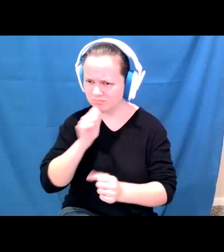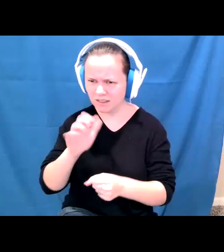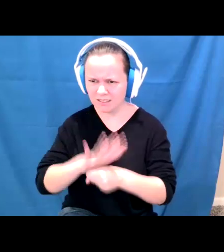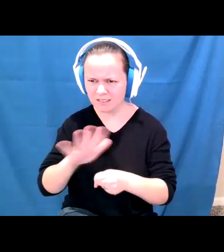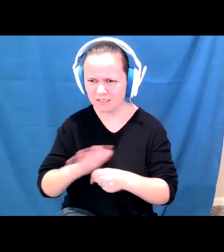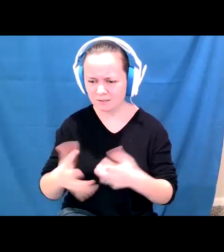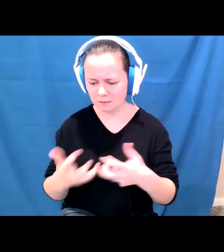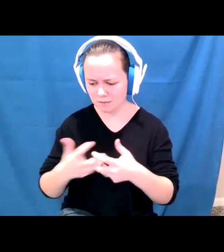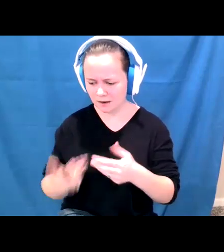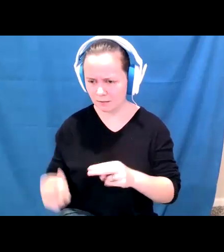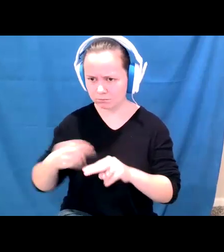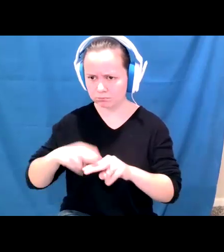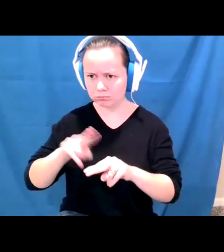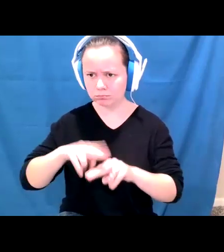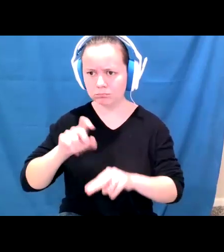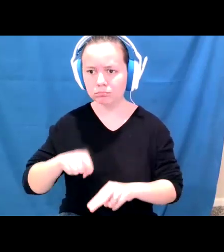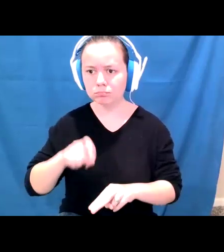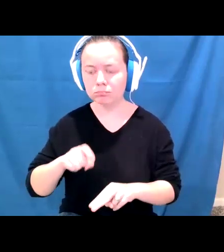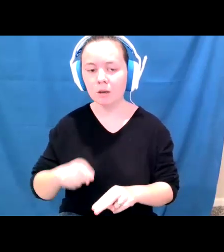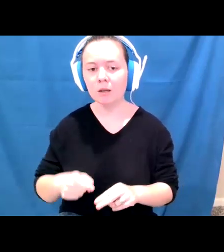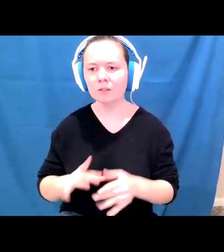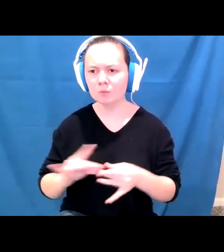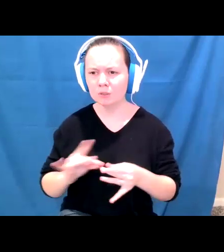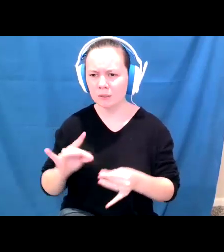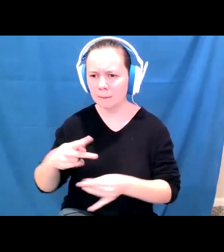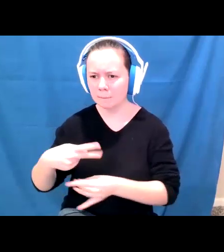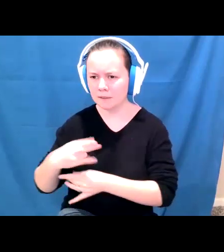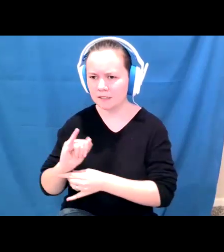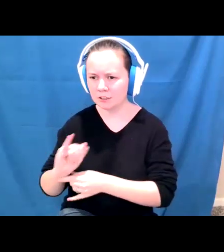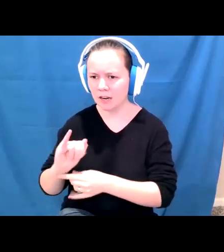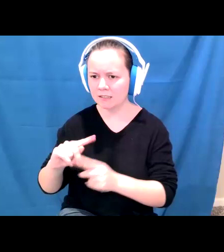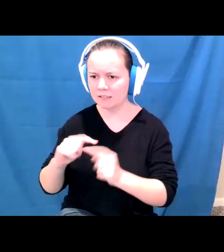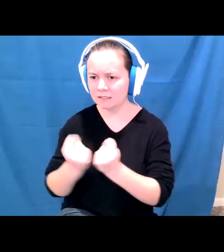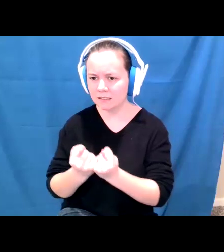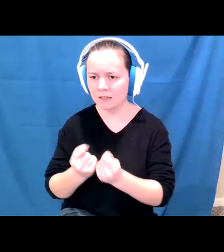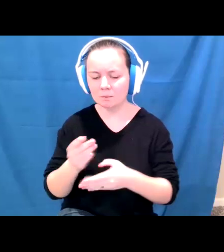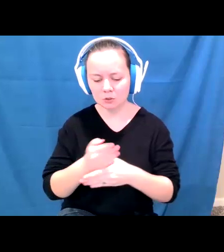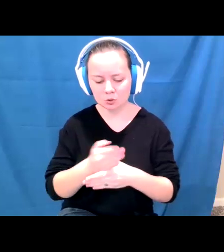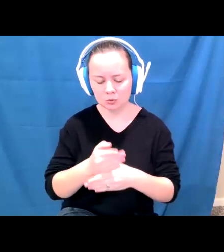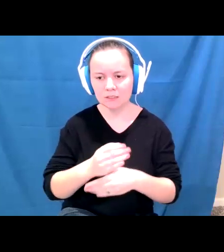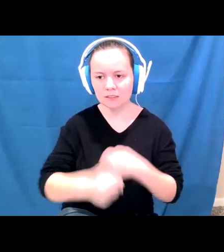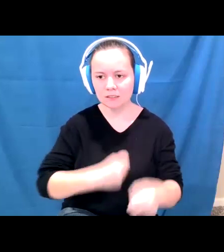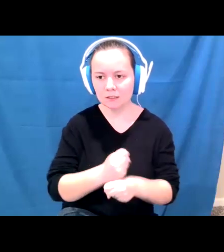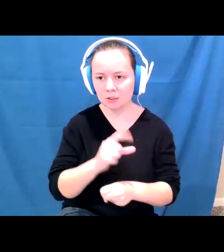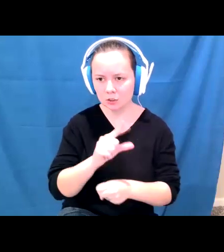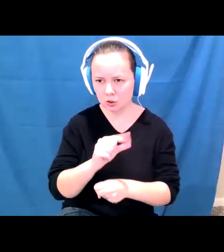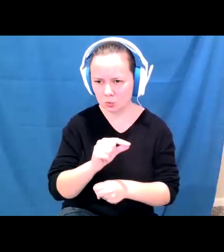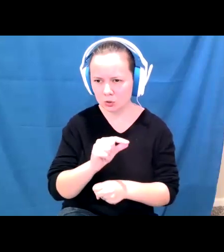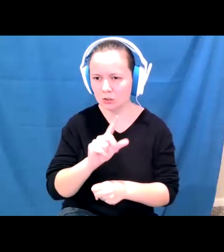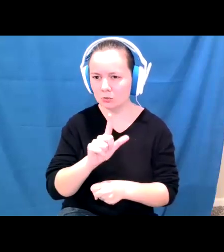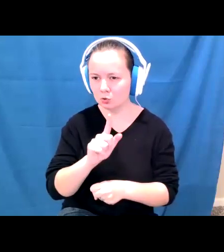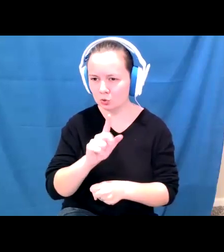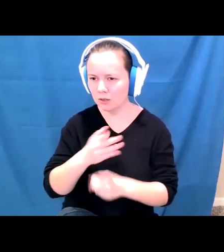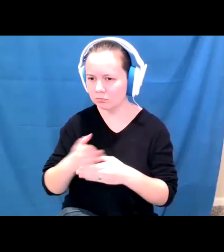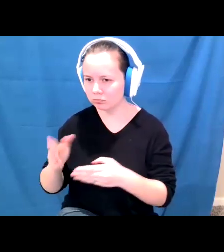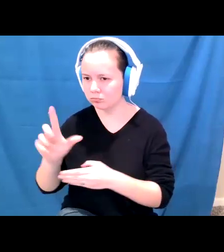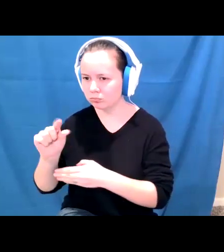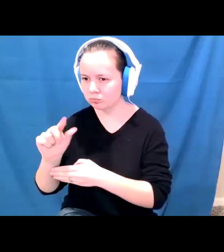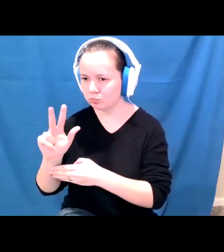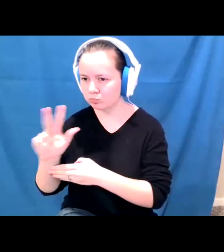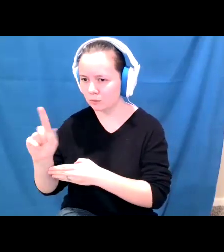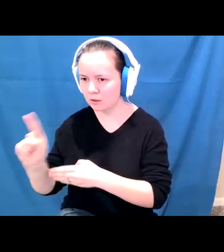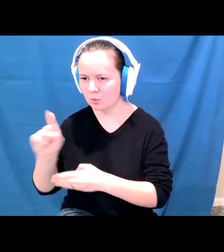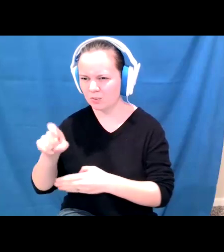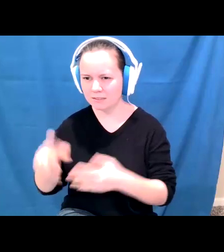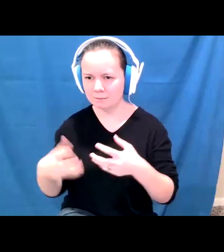According to the PHI team, between 2021 and 2031, we will need to fill 9.3 million direct care jobs in the United States.